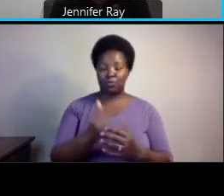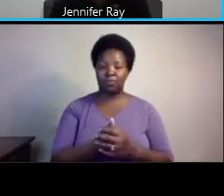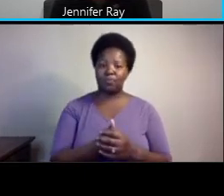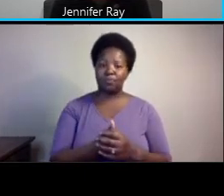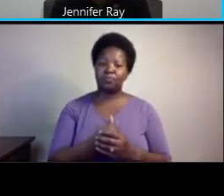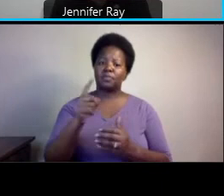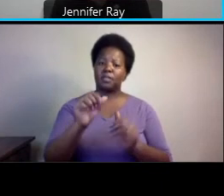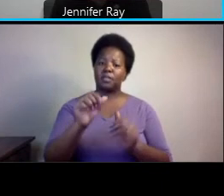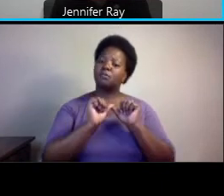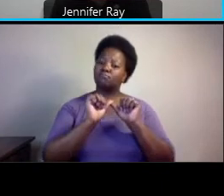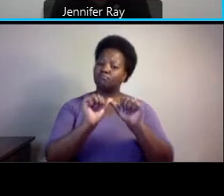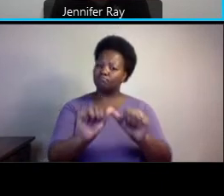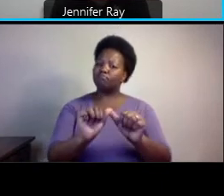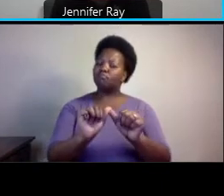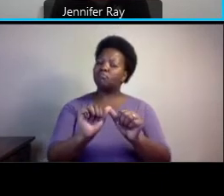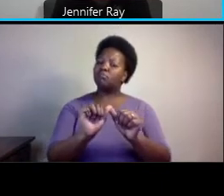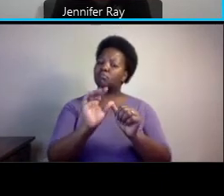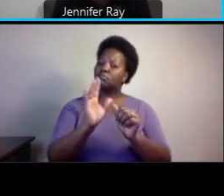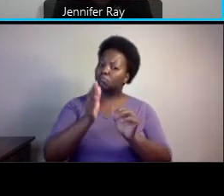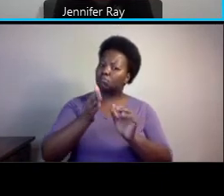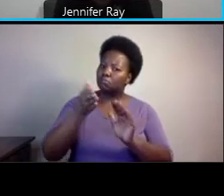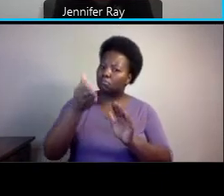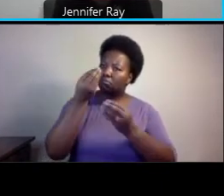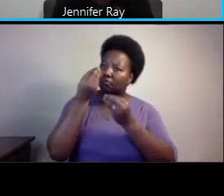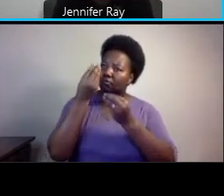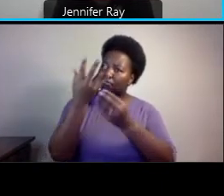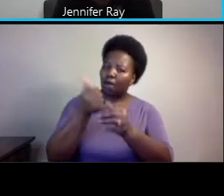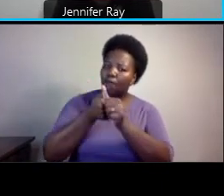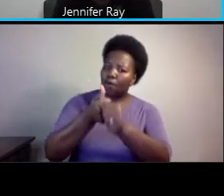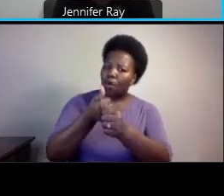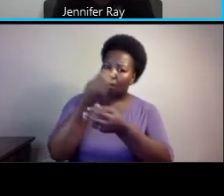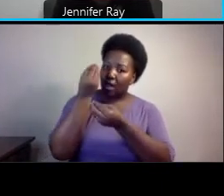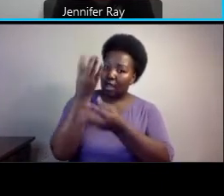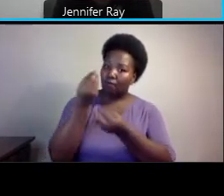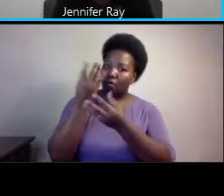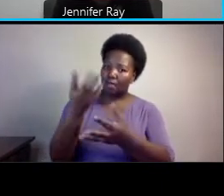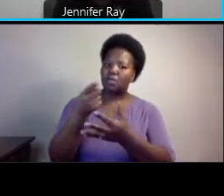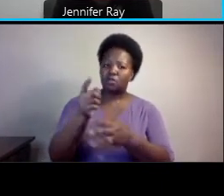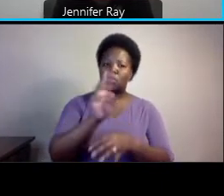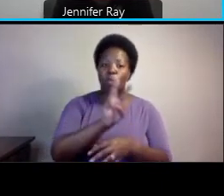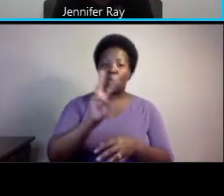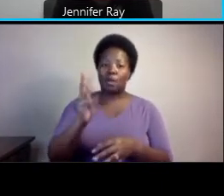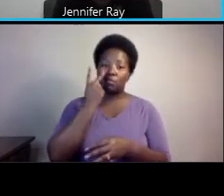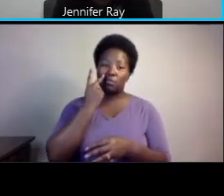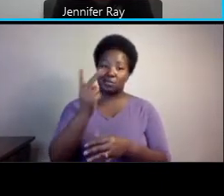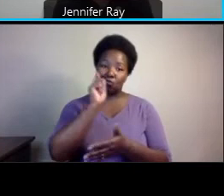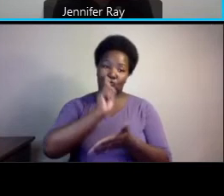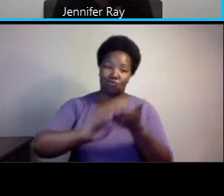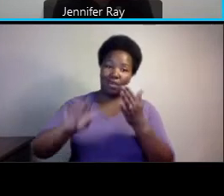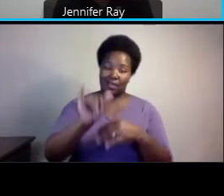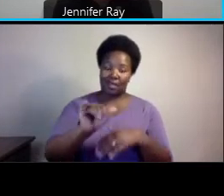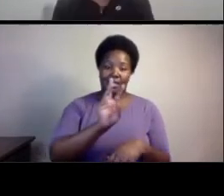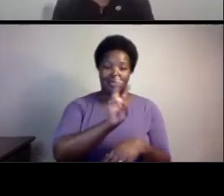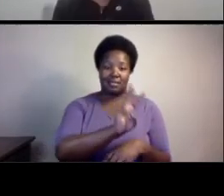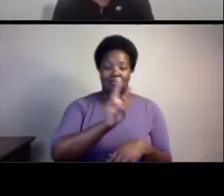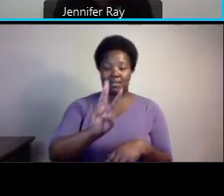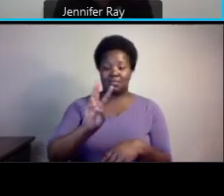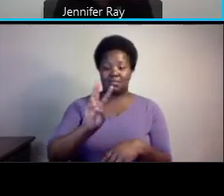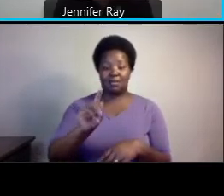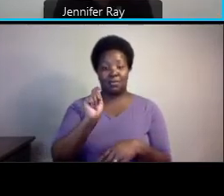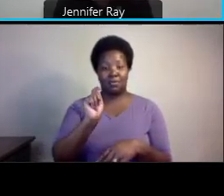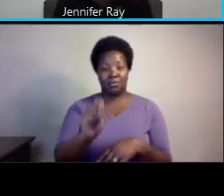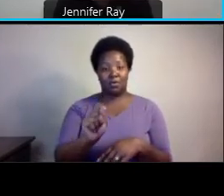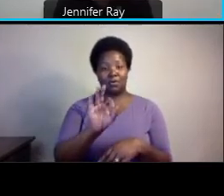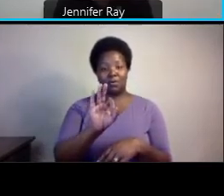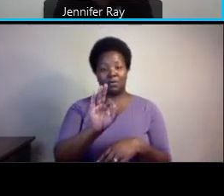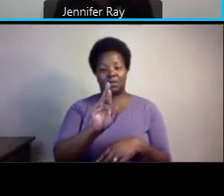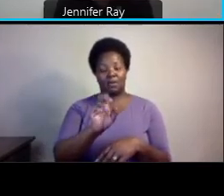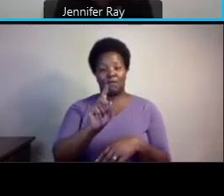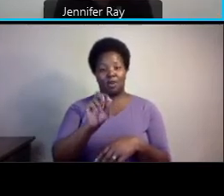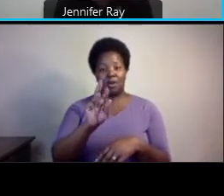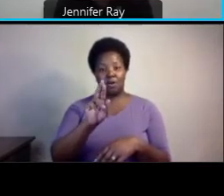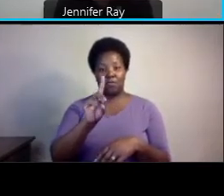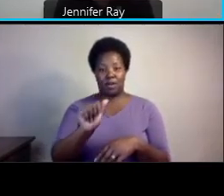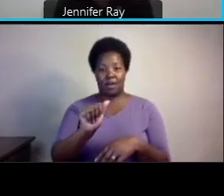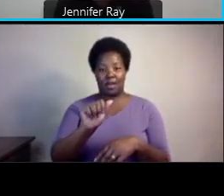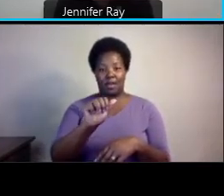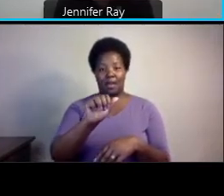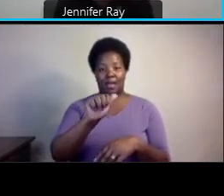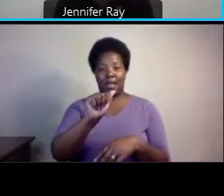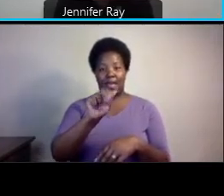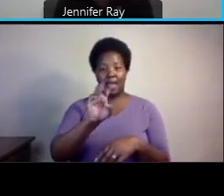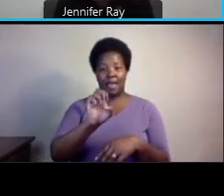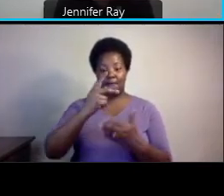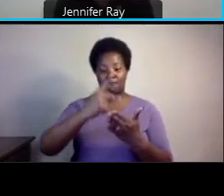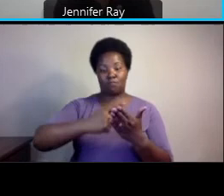stay updated with the project happenings at the project website www.floridavproject.com